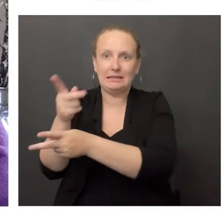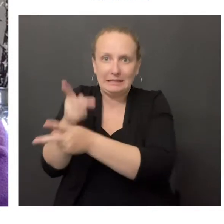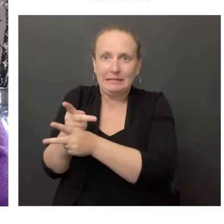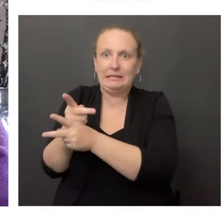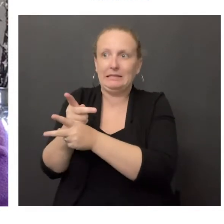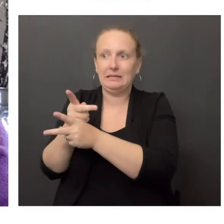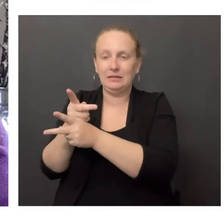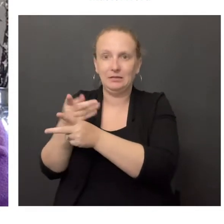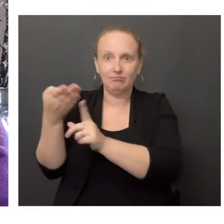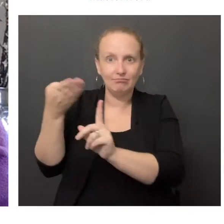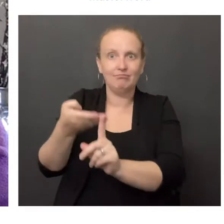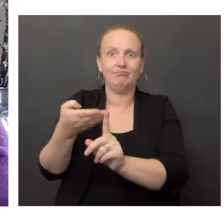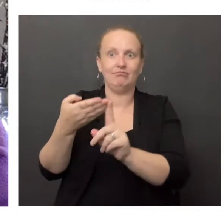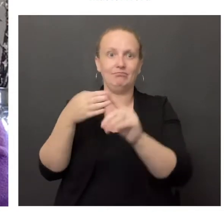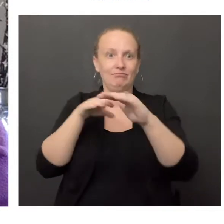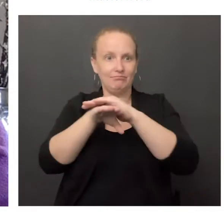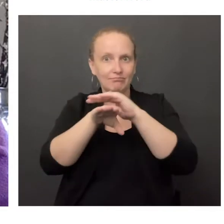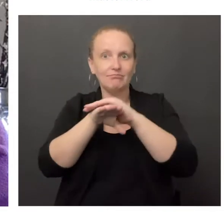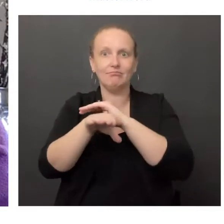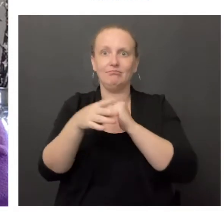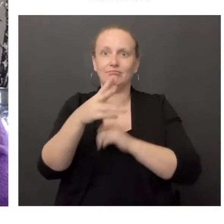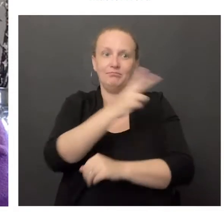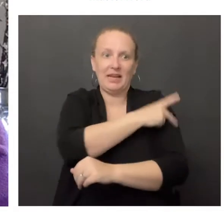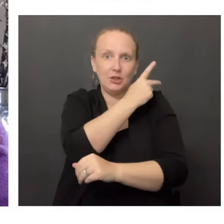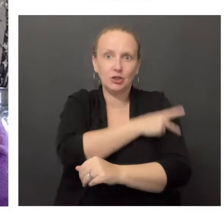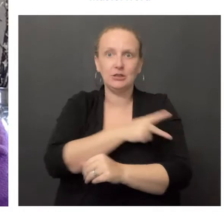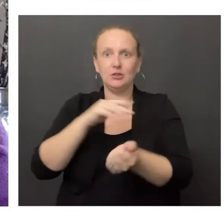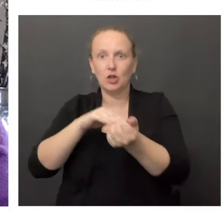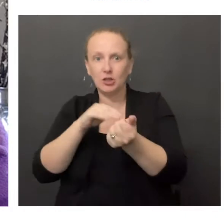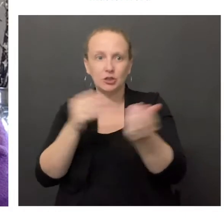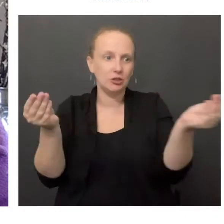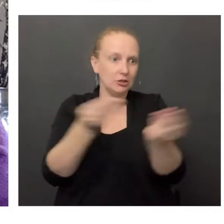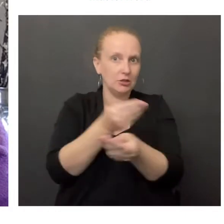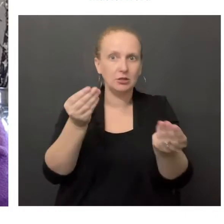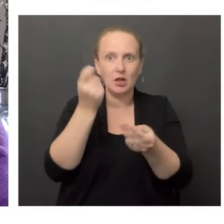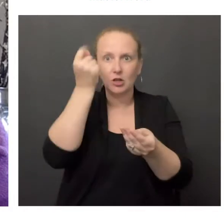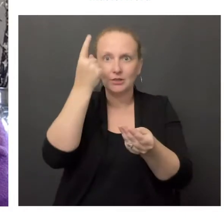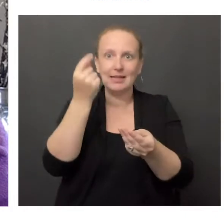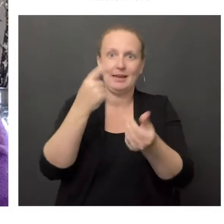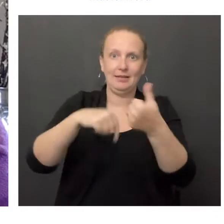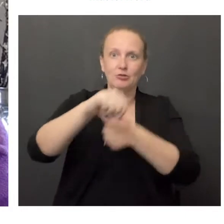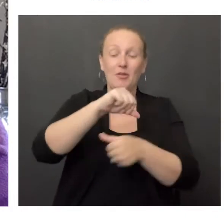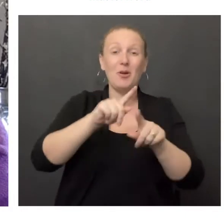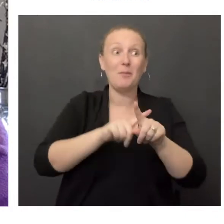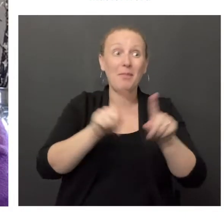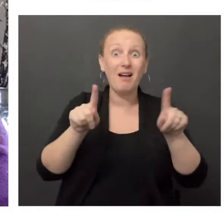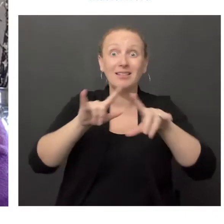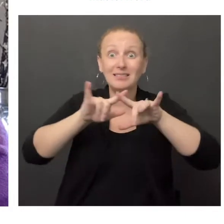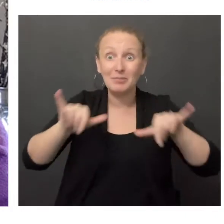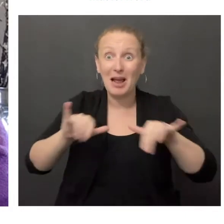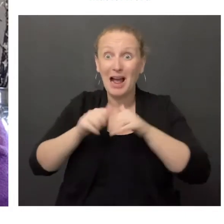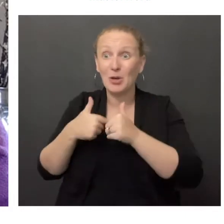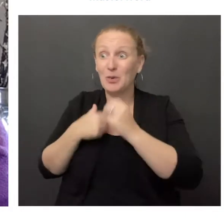conserve PPE, and conserve supply. So, so that's kind of what our biggest issue was.